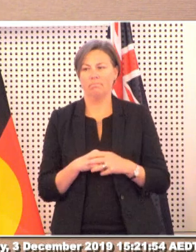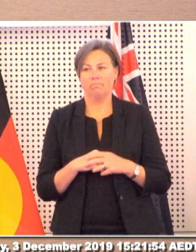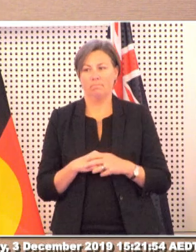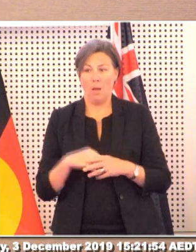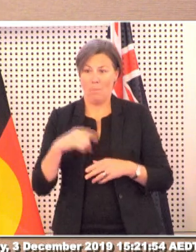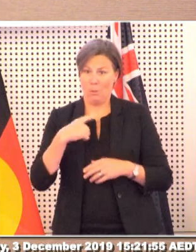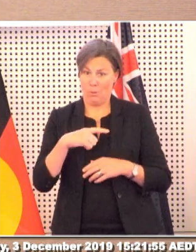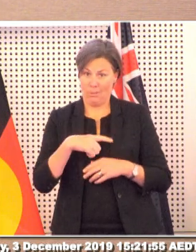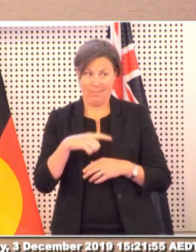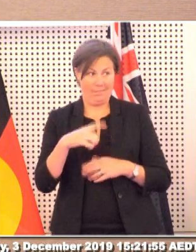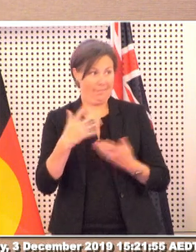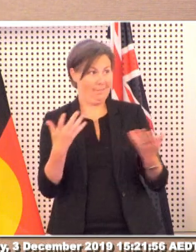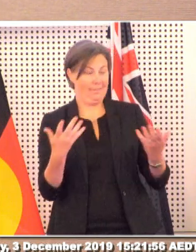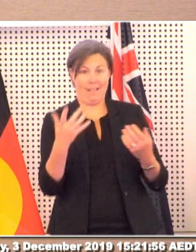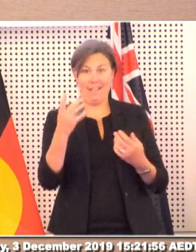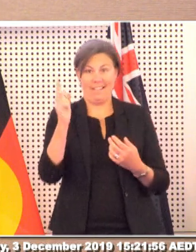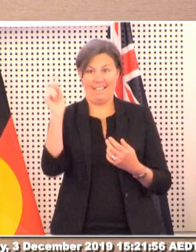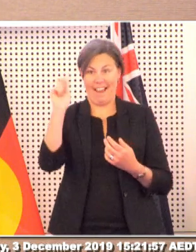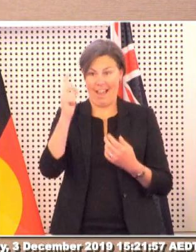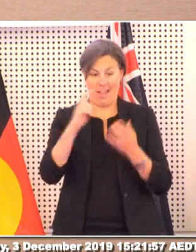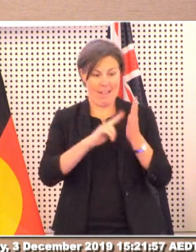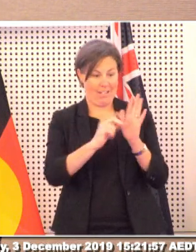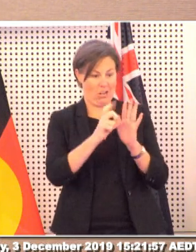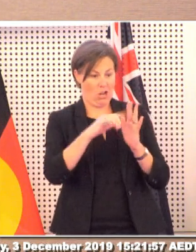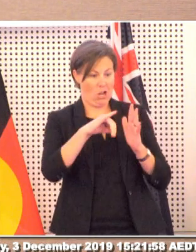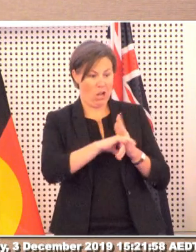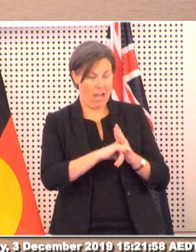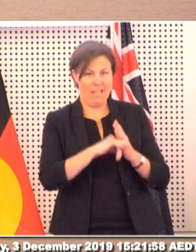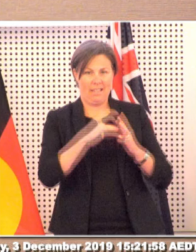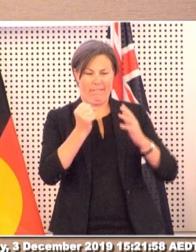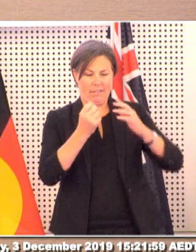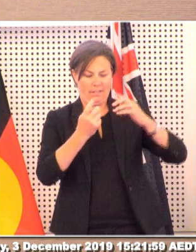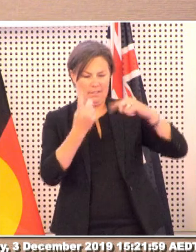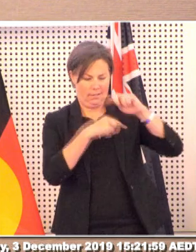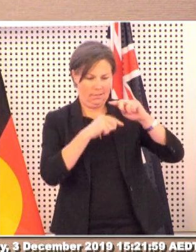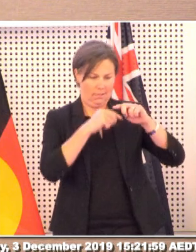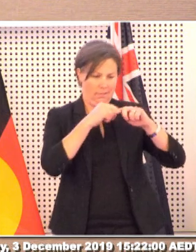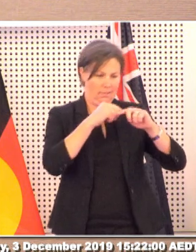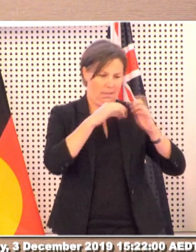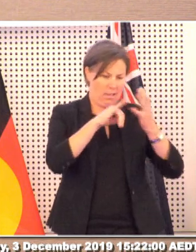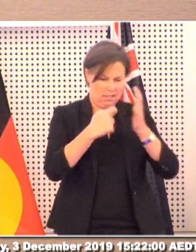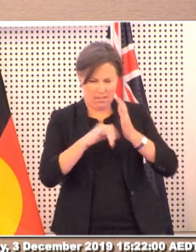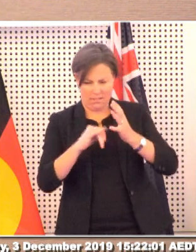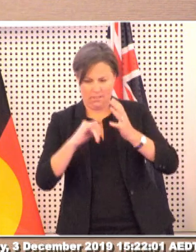arisen because of the introduction of NDIS and all those complications about where Community Visitors can visit.